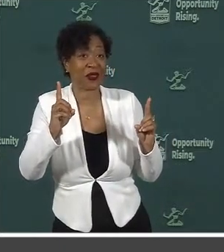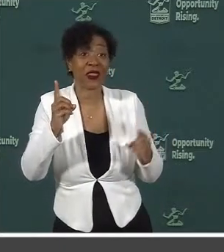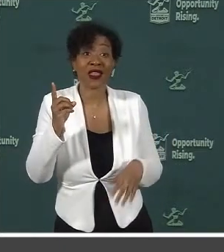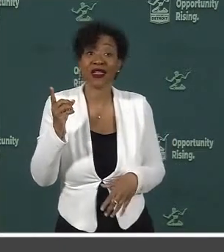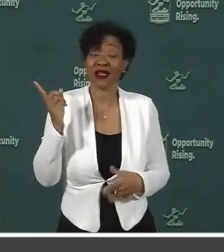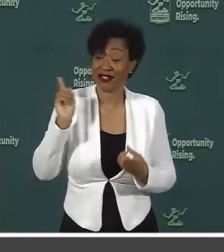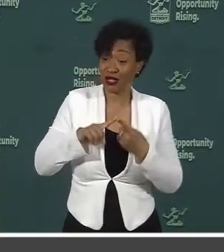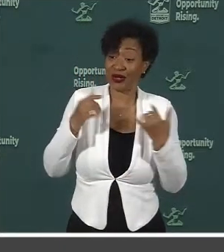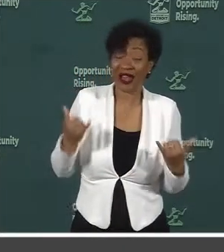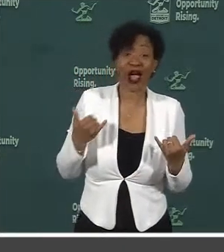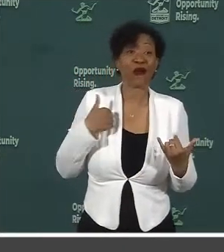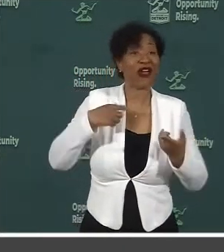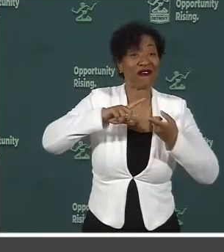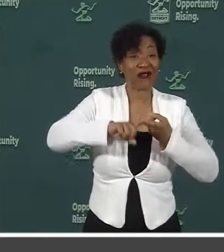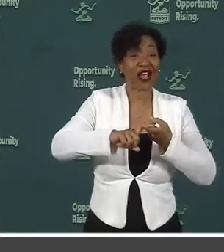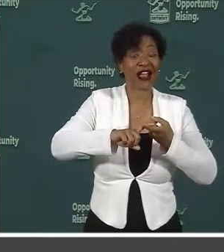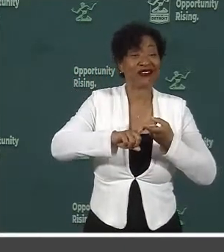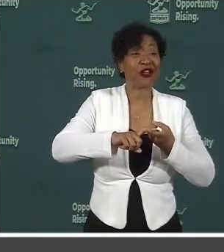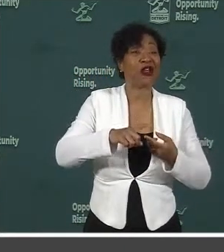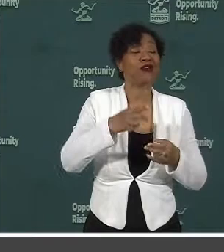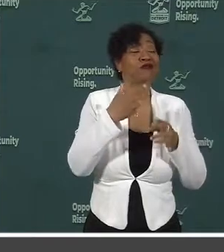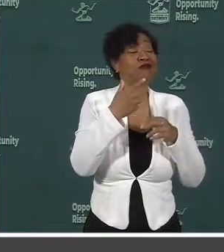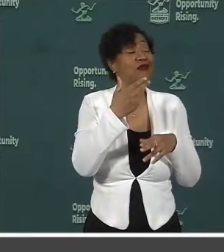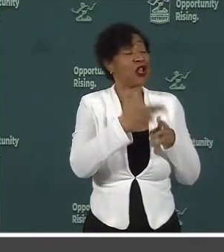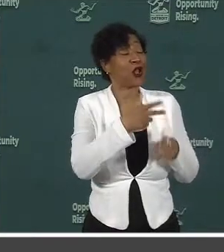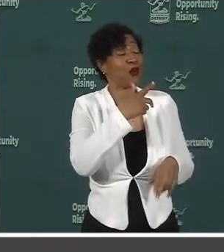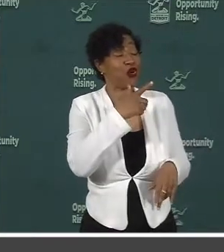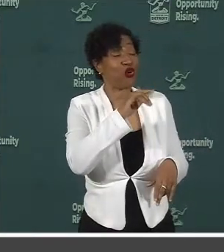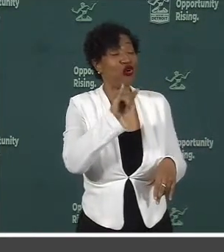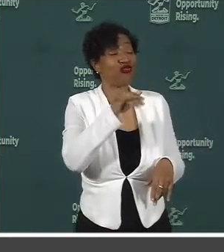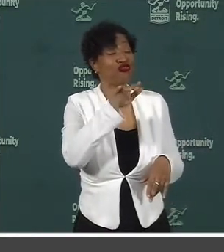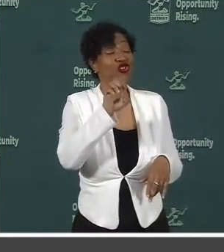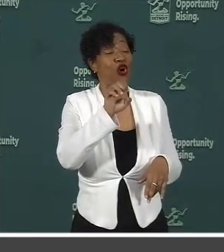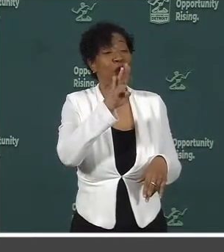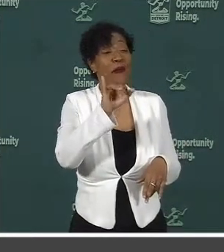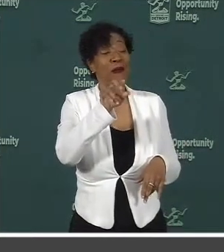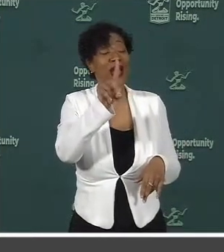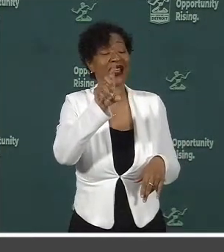JOE BIDEN WHO PASSED THE AMERICAN RESCUE PLAN IN DETROIT